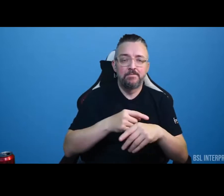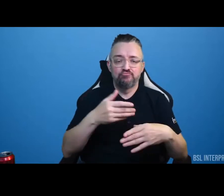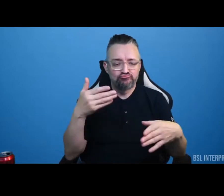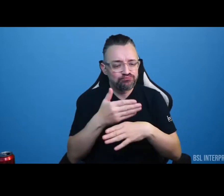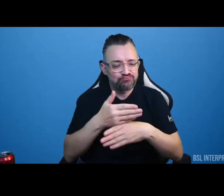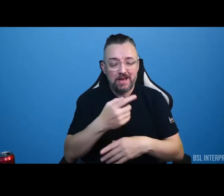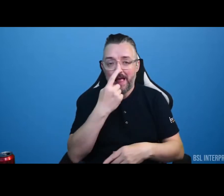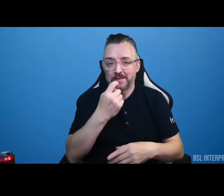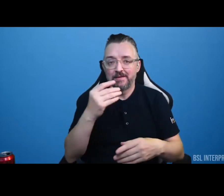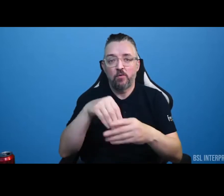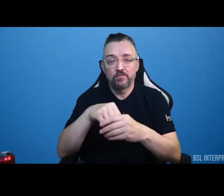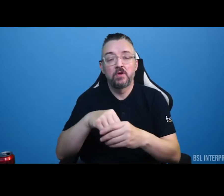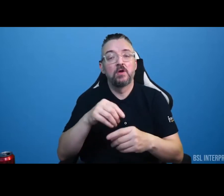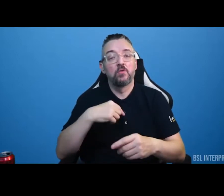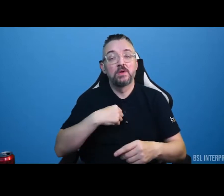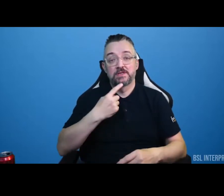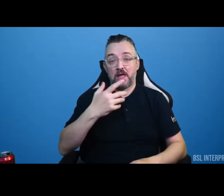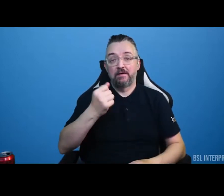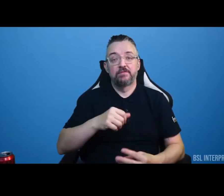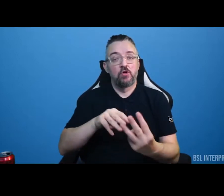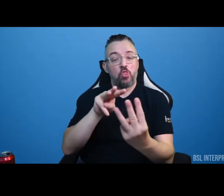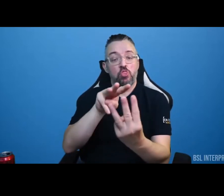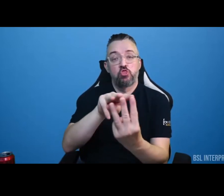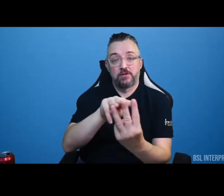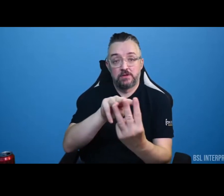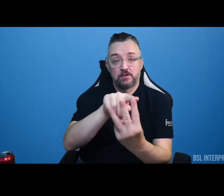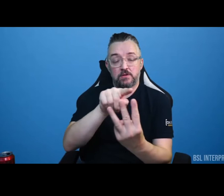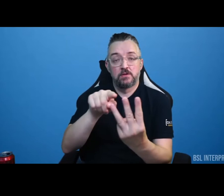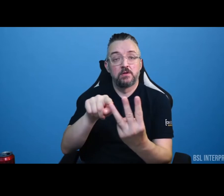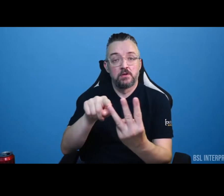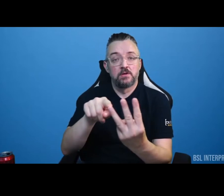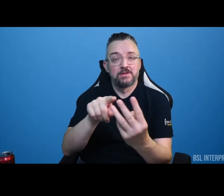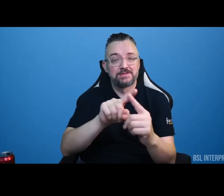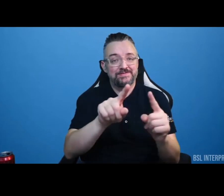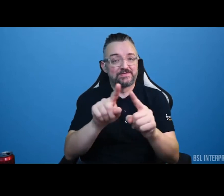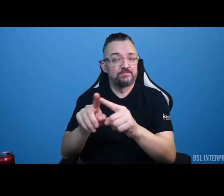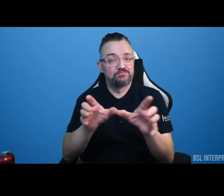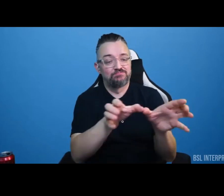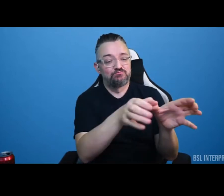So we talk about there being three spheres of agency for young people to take action.